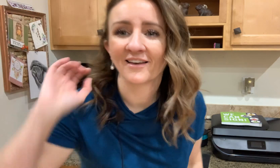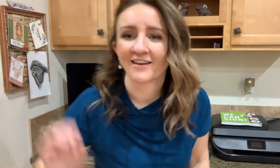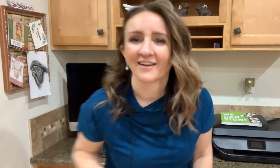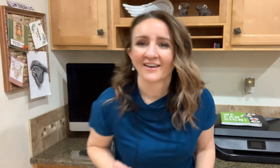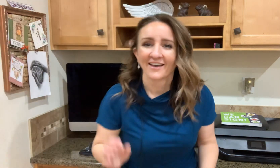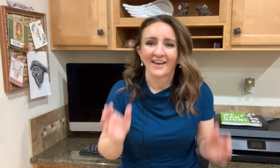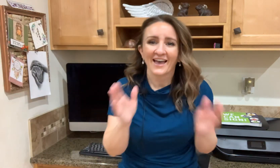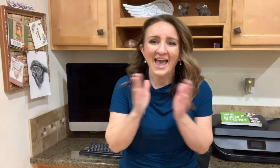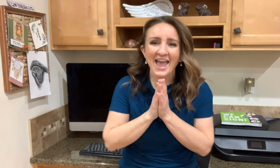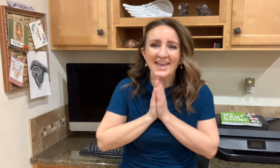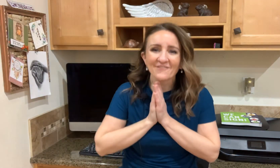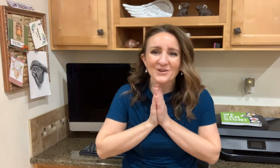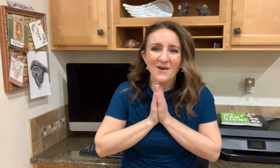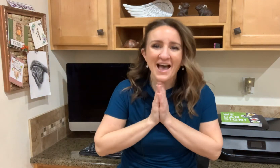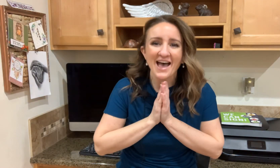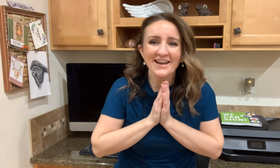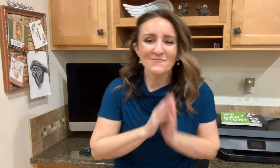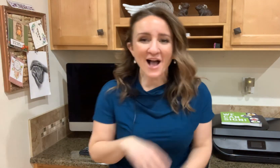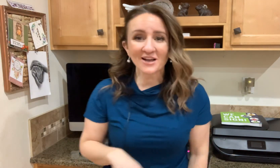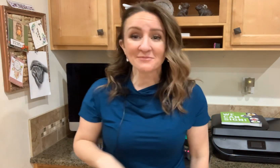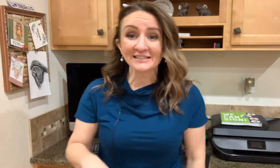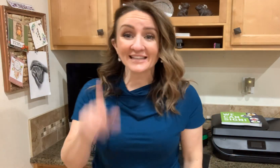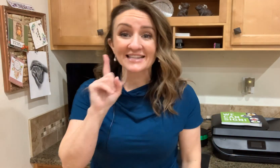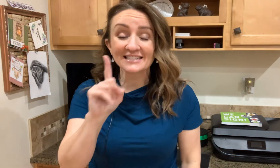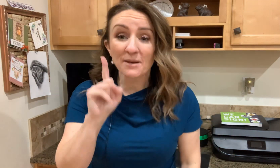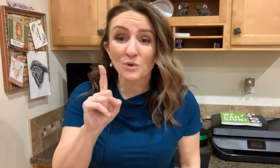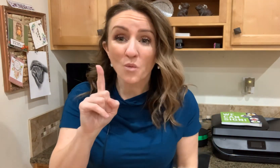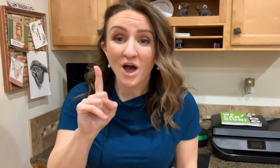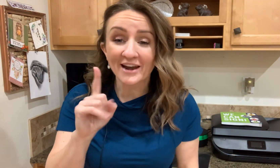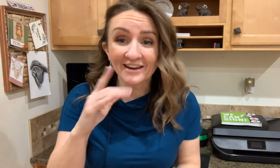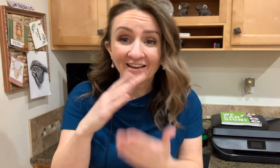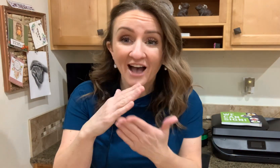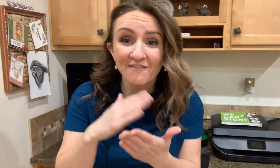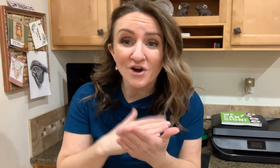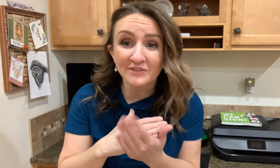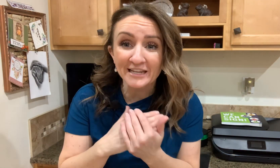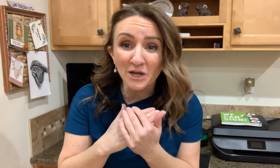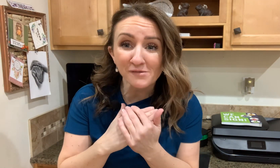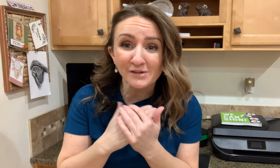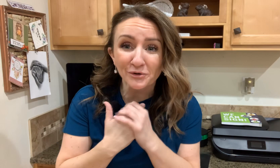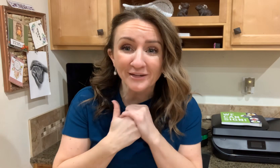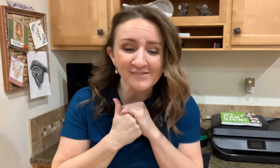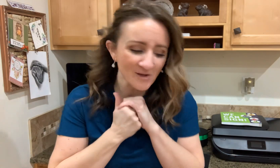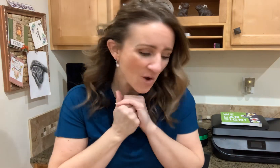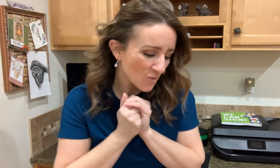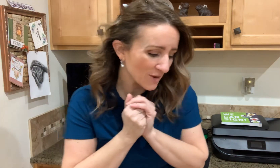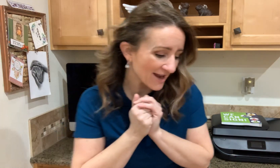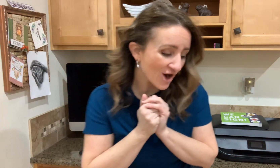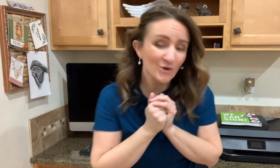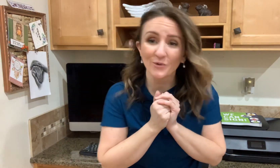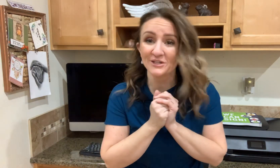Hey everyone! welcome to lesson number one of our video series! We are going to